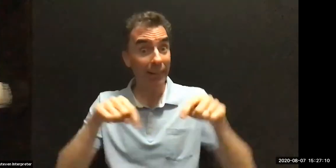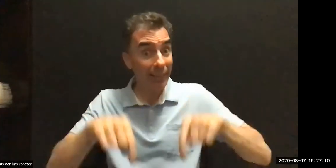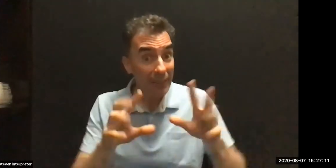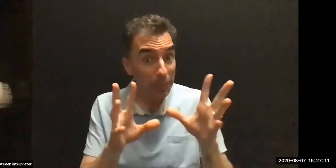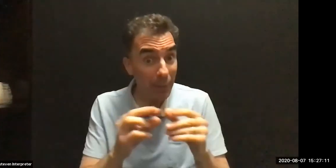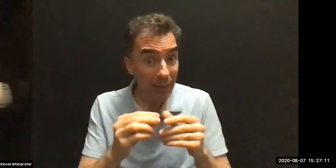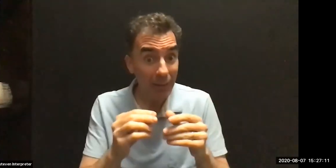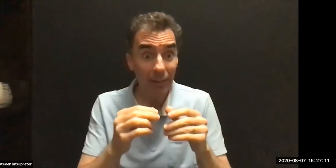Channelle Charest: Yeah, very